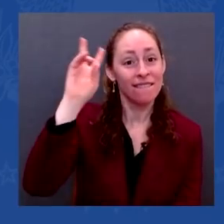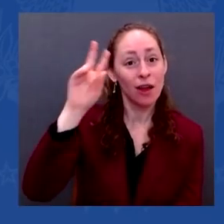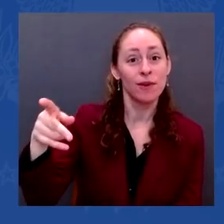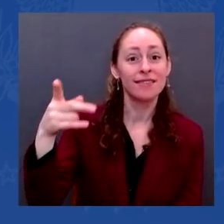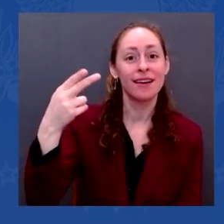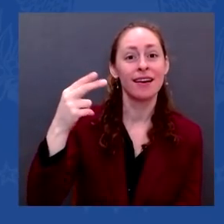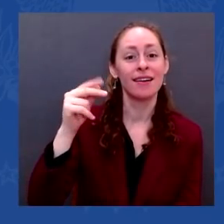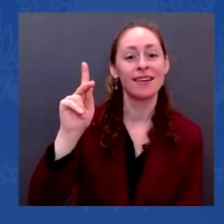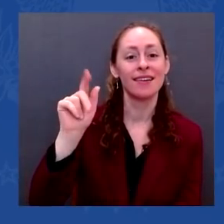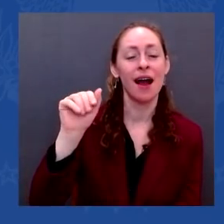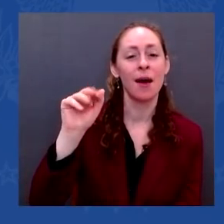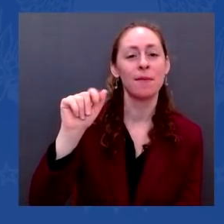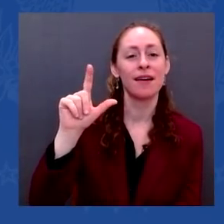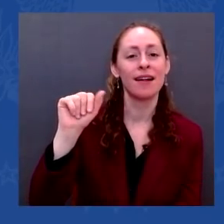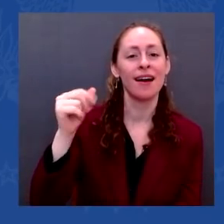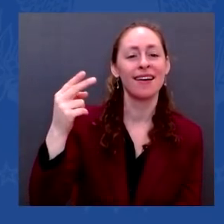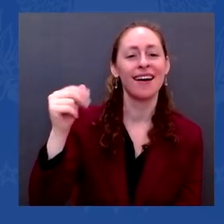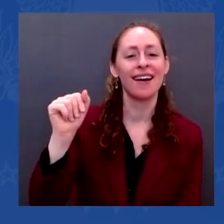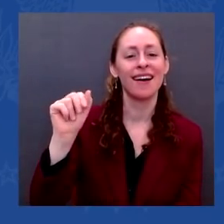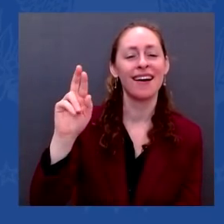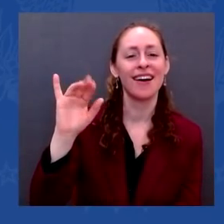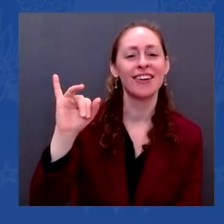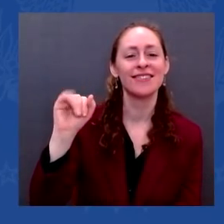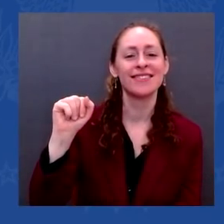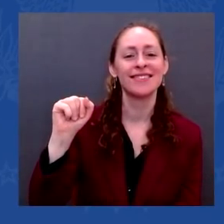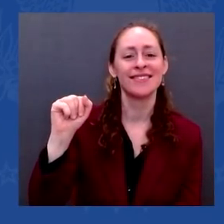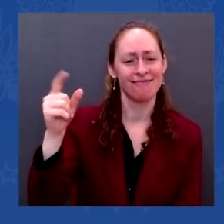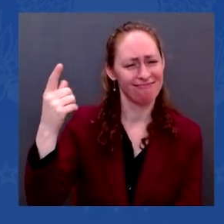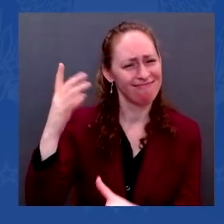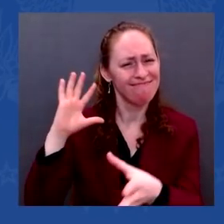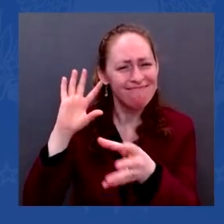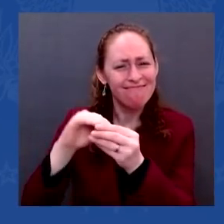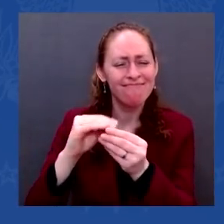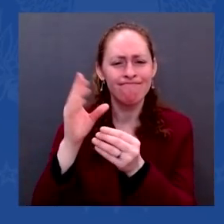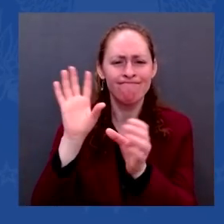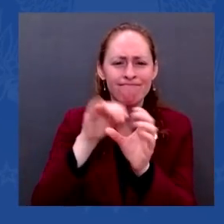of San Francisco, California, Attorney General and United States senator.